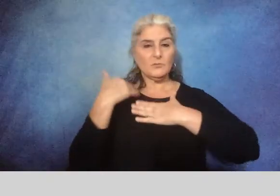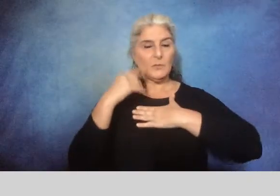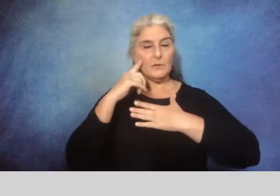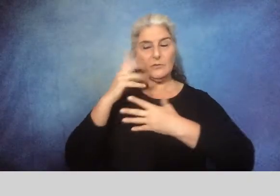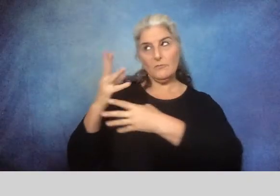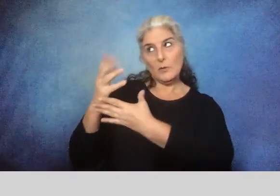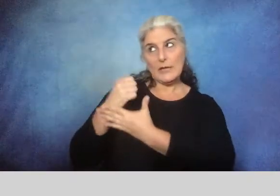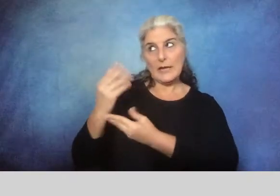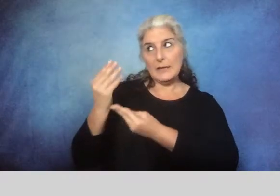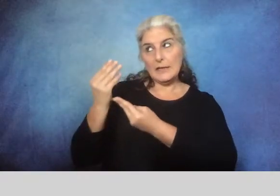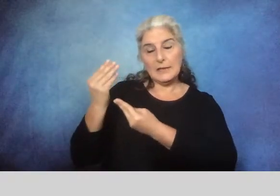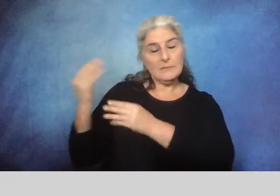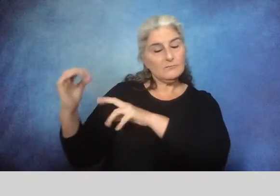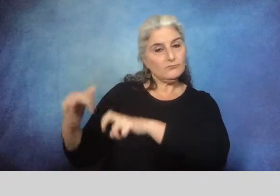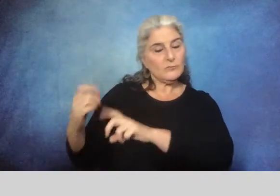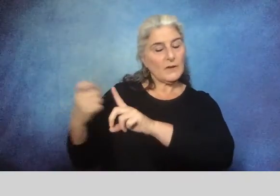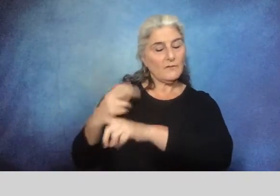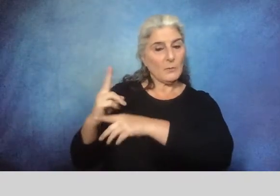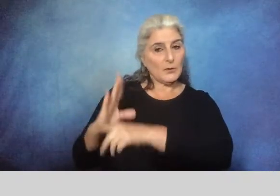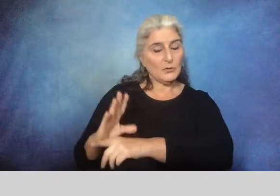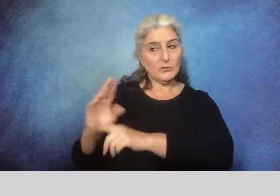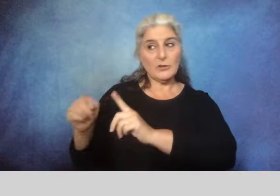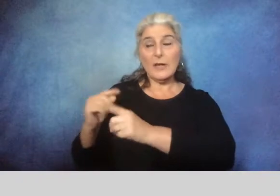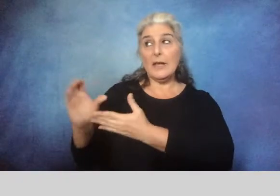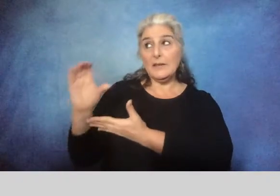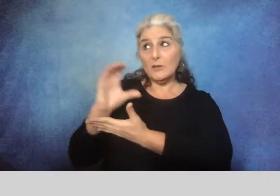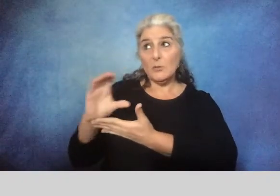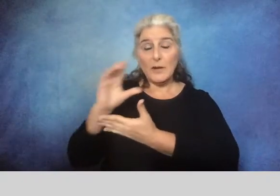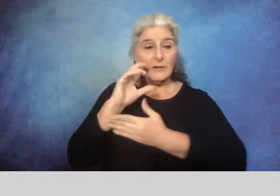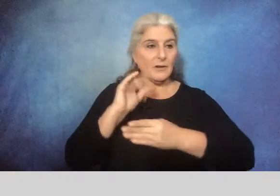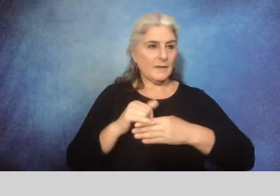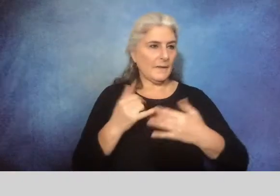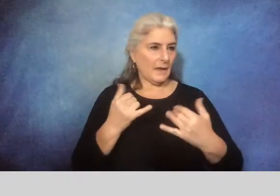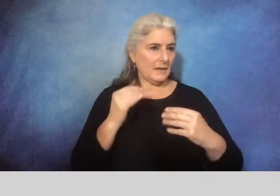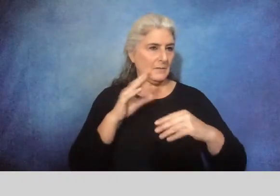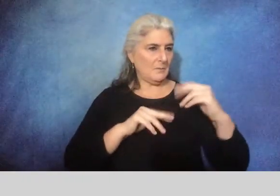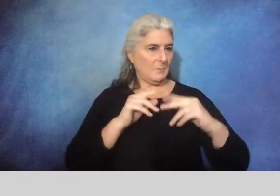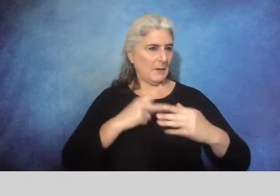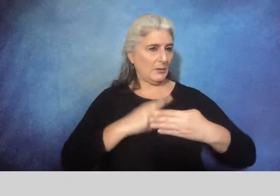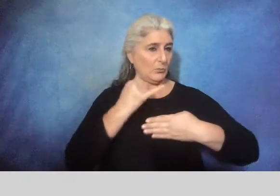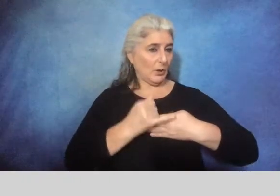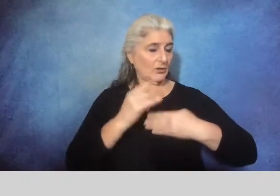and querying the Gutenberg Project and calling the appropriate hooks